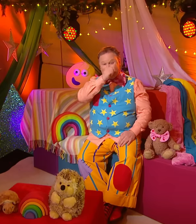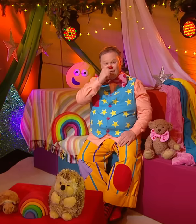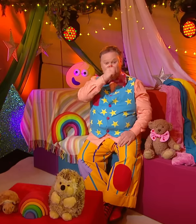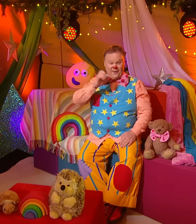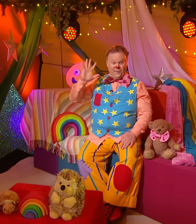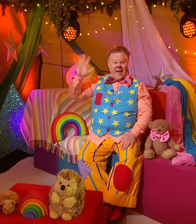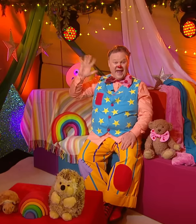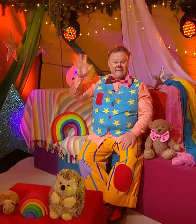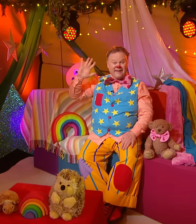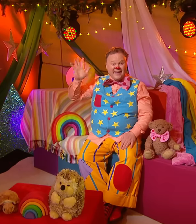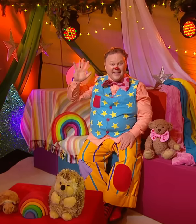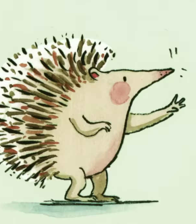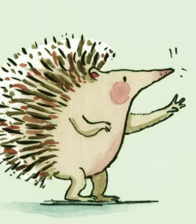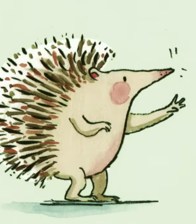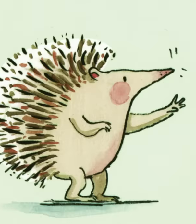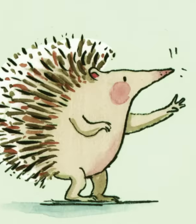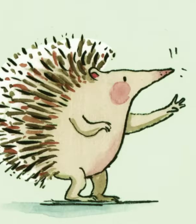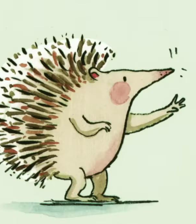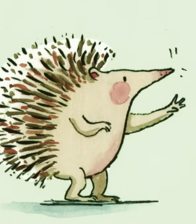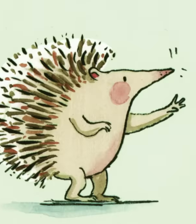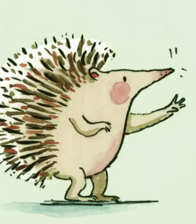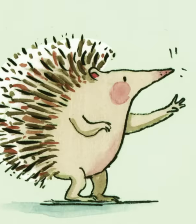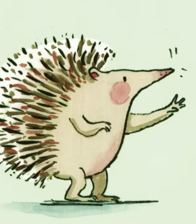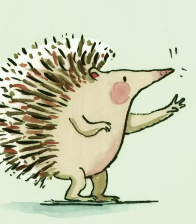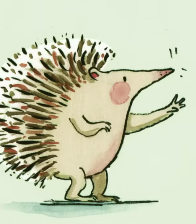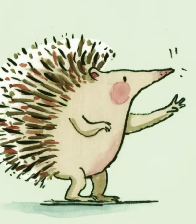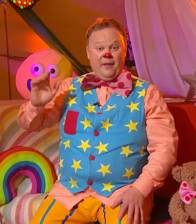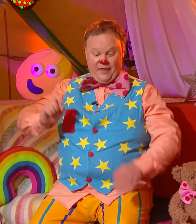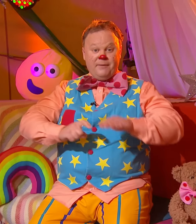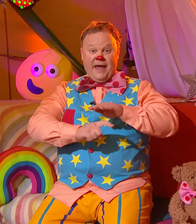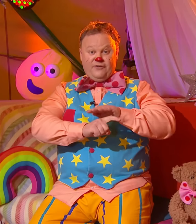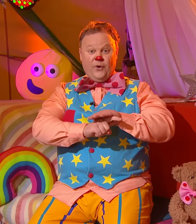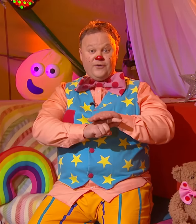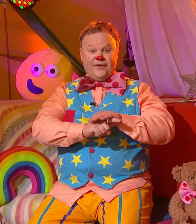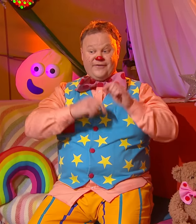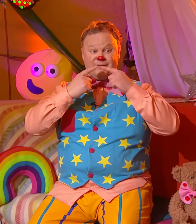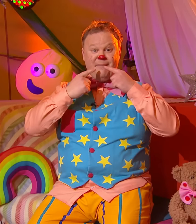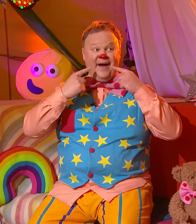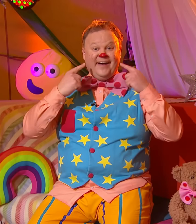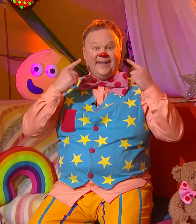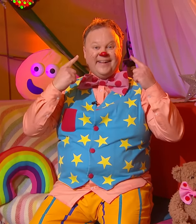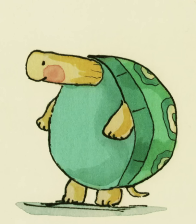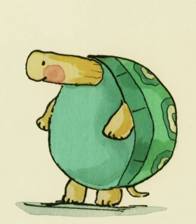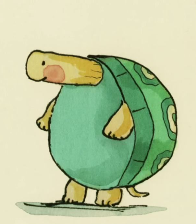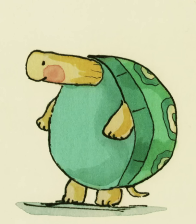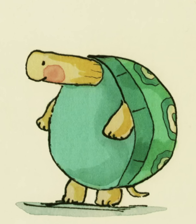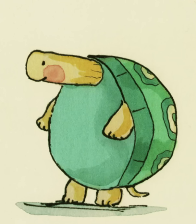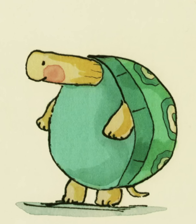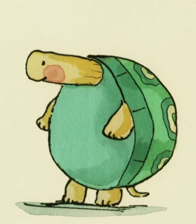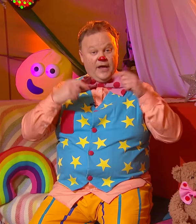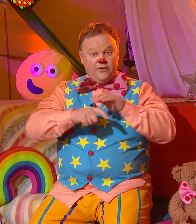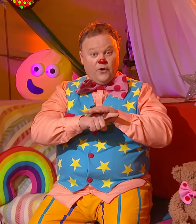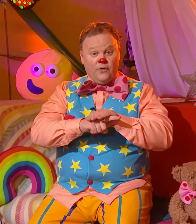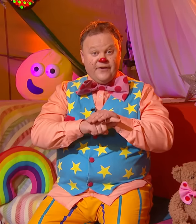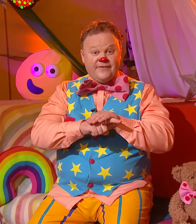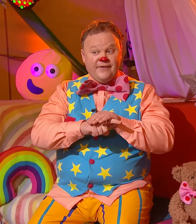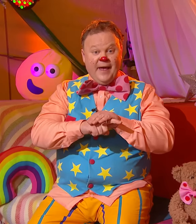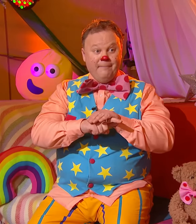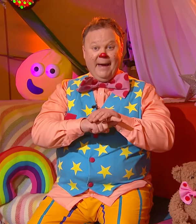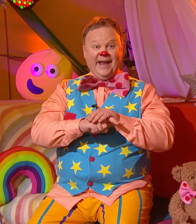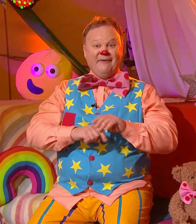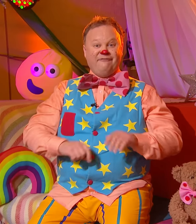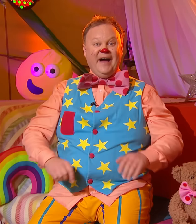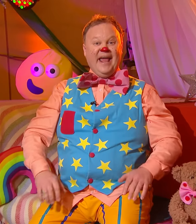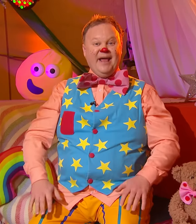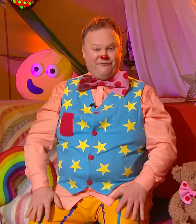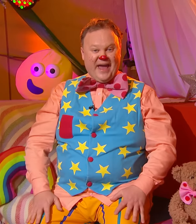tried a wave that made tortoise smile tortoise made a funny face